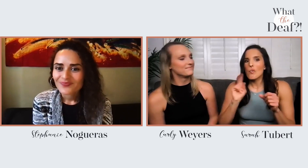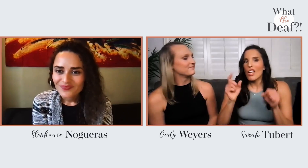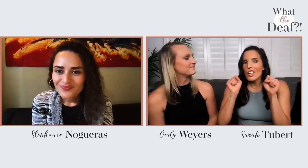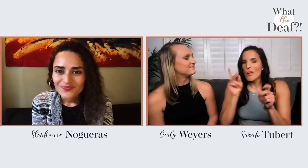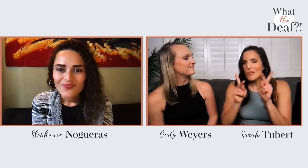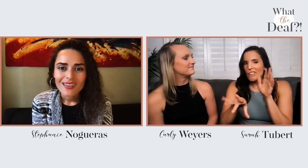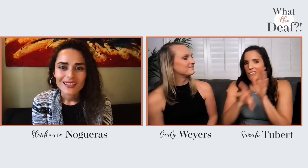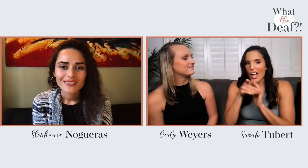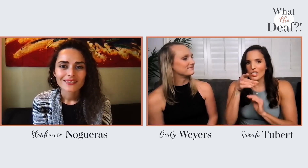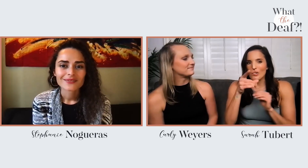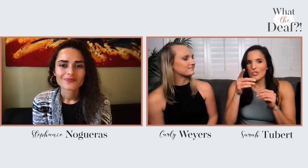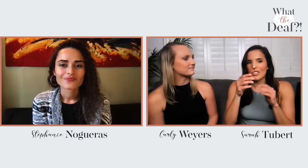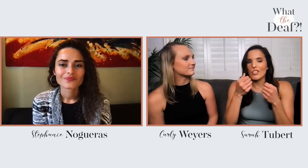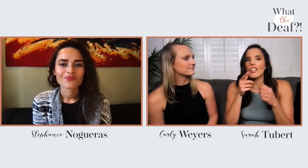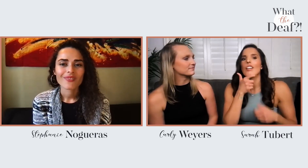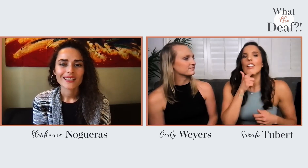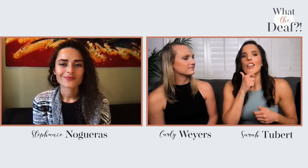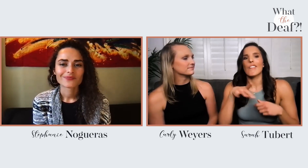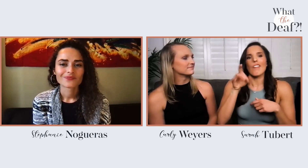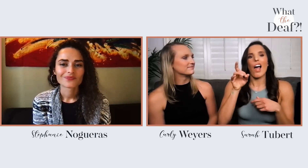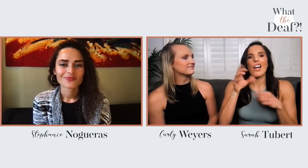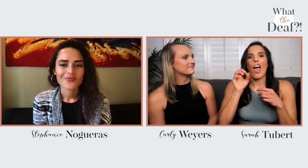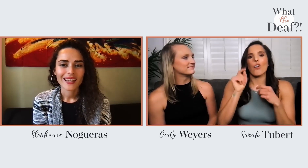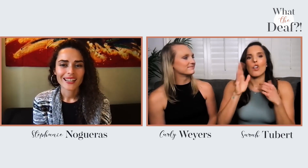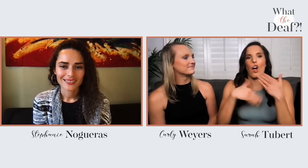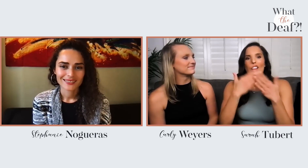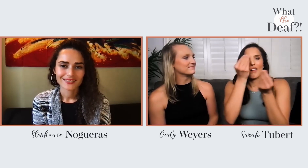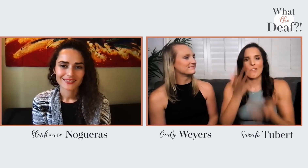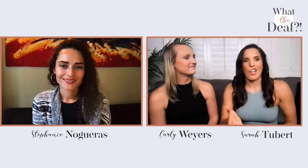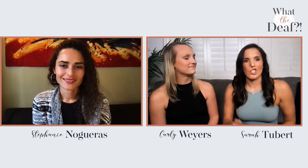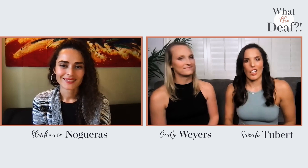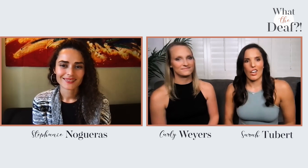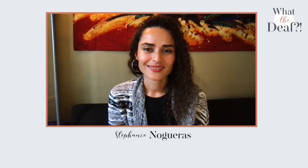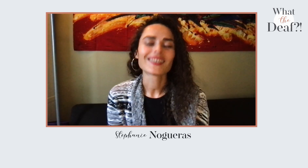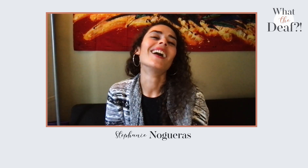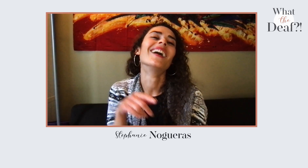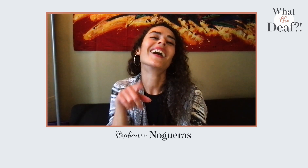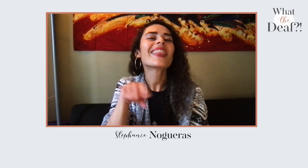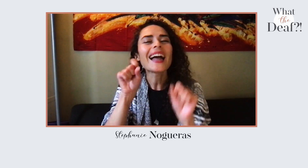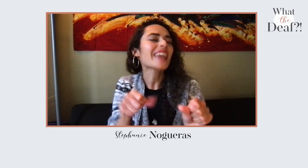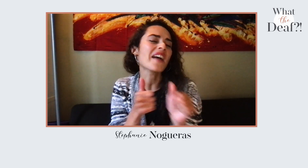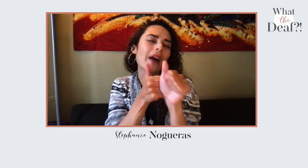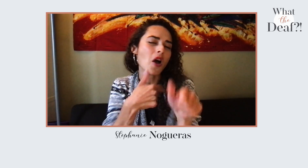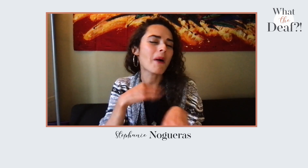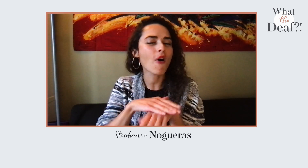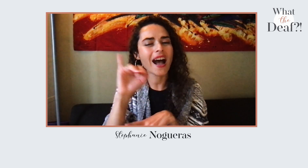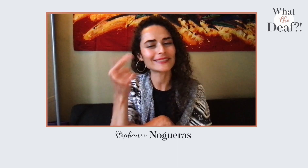So, where can our listeners find you on social media to get all the inside scoops? Yeah, if they want, they can go ahead